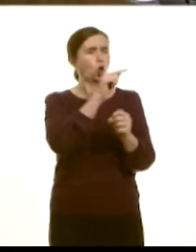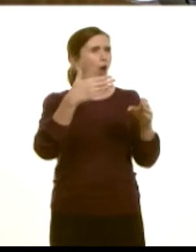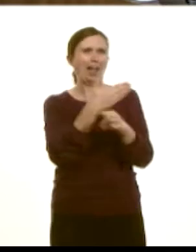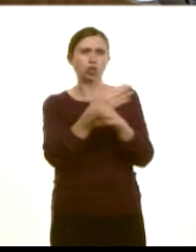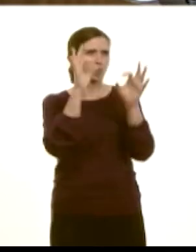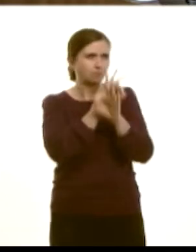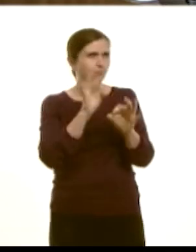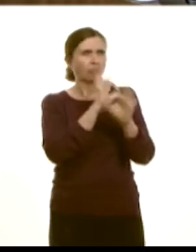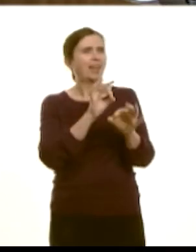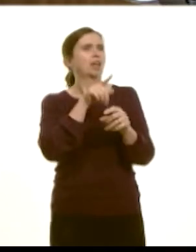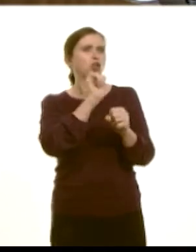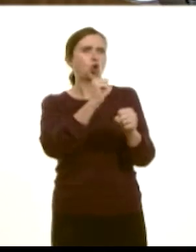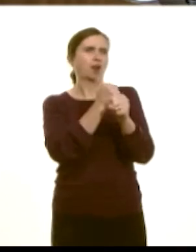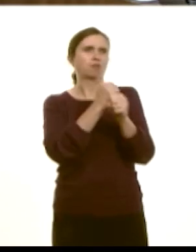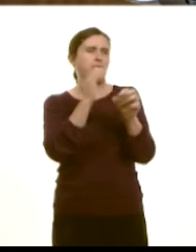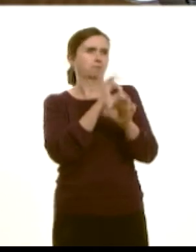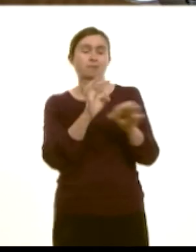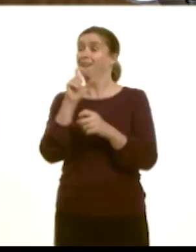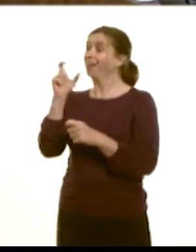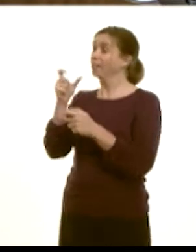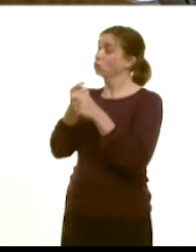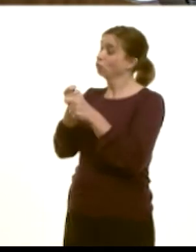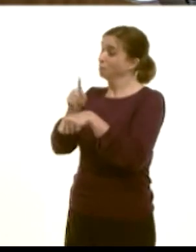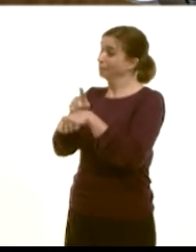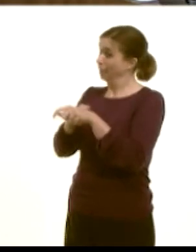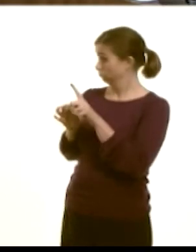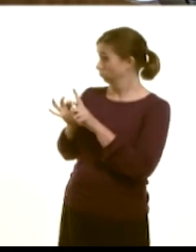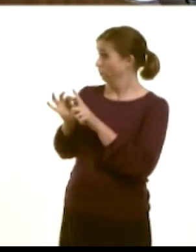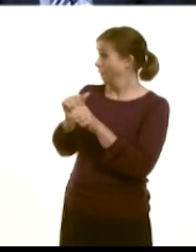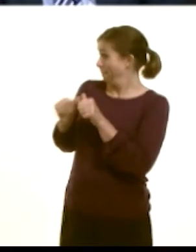Carwyn Jones: What I would say to them is this: cancer treatment times are better in Wales in every regard.